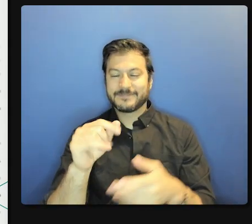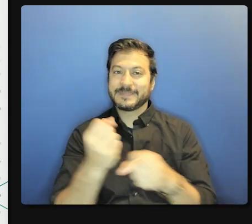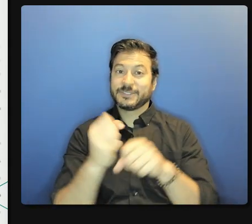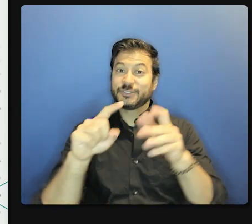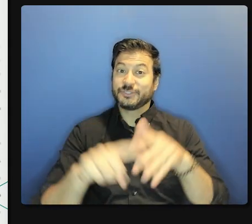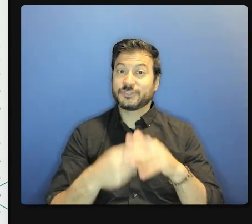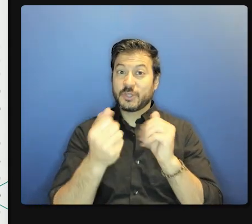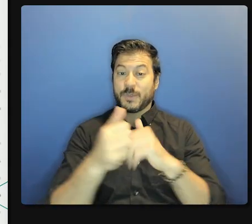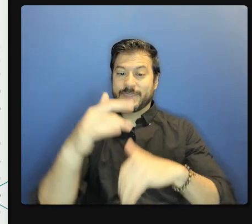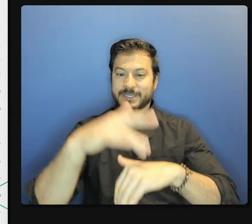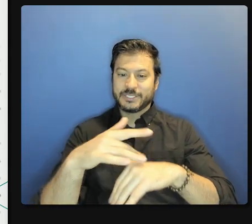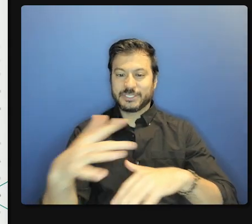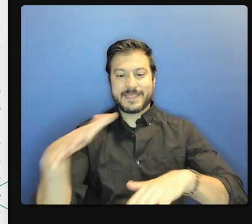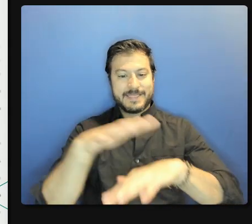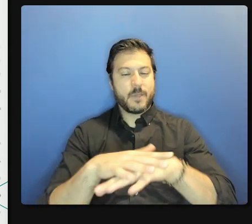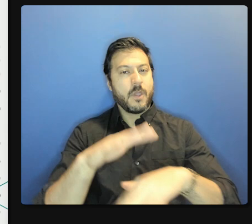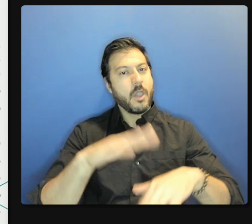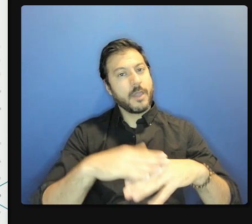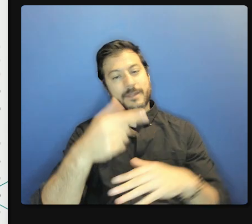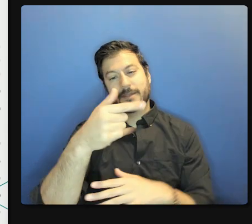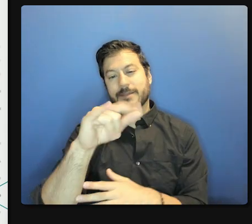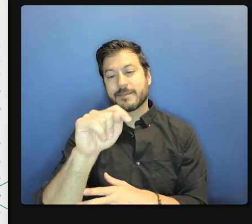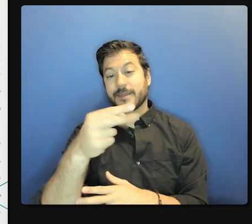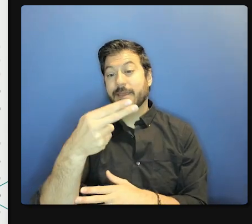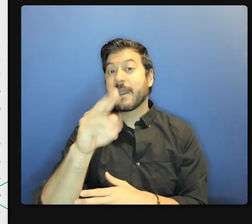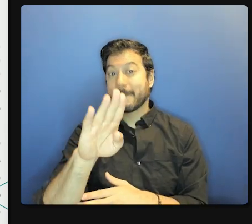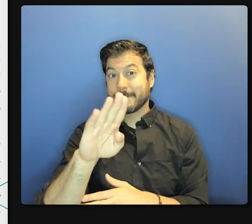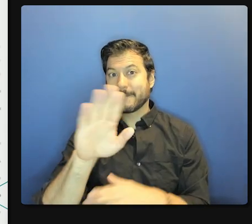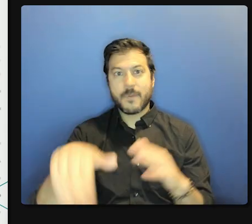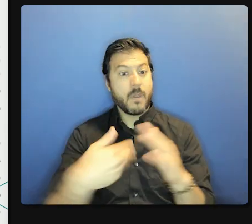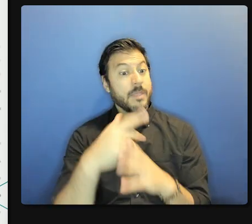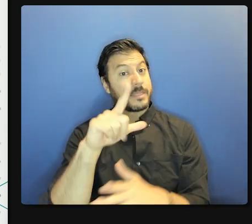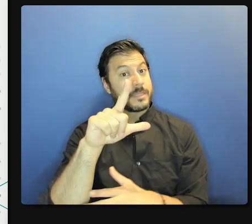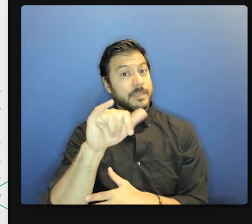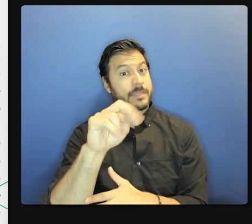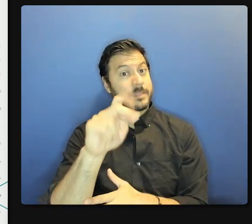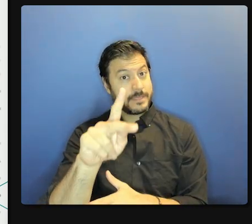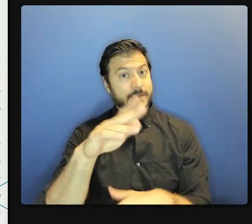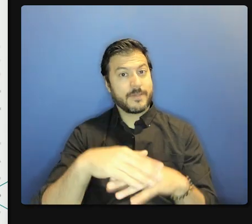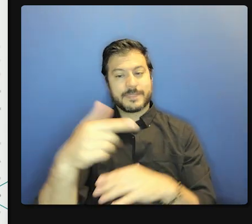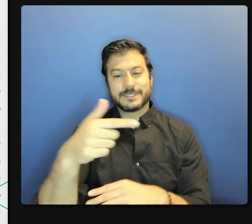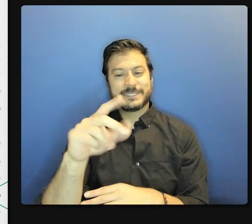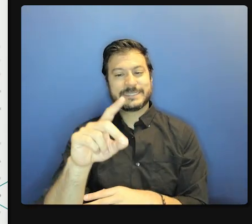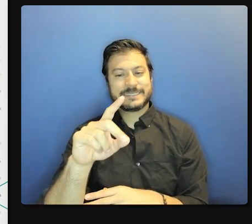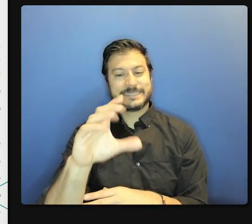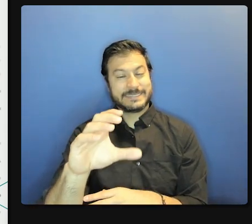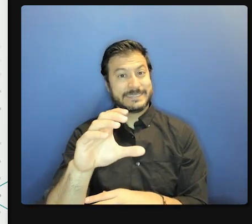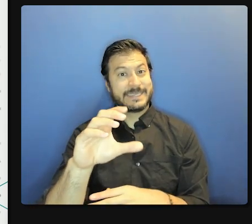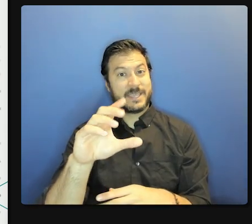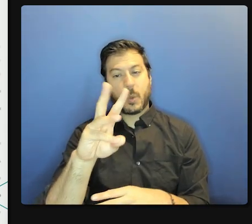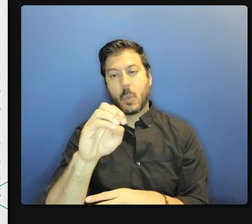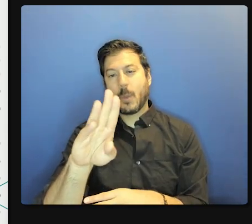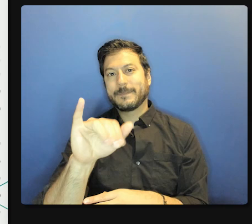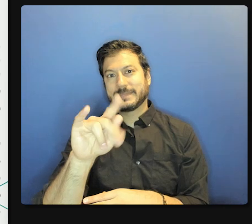Get started with our touch layout and Cloud Aware examples on our GitHub. All these links are available on our GDC website